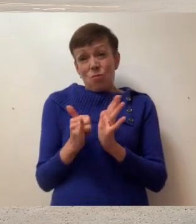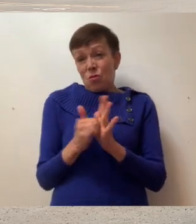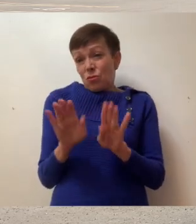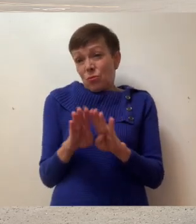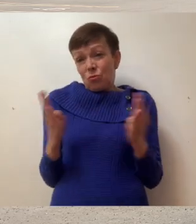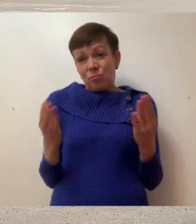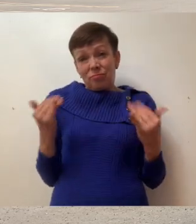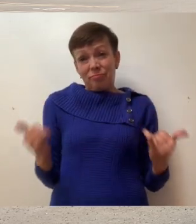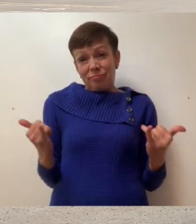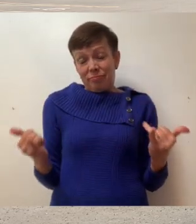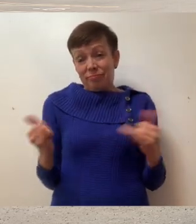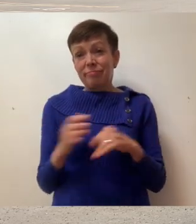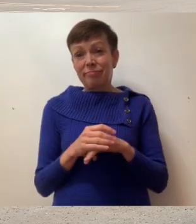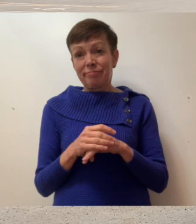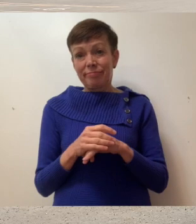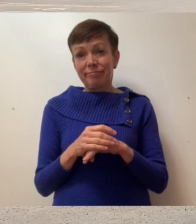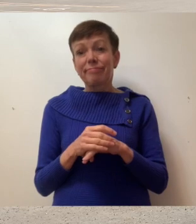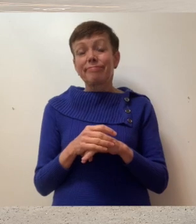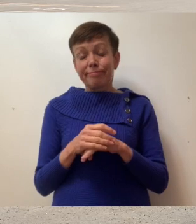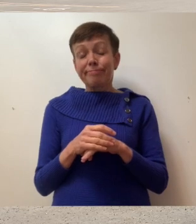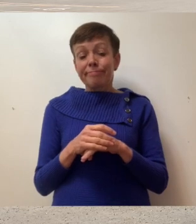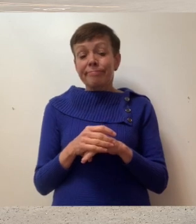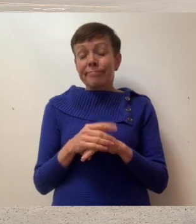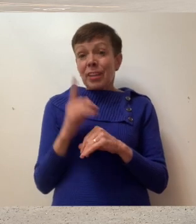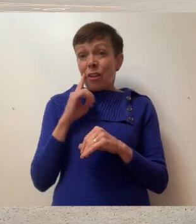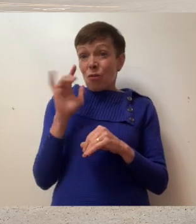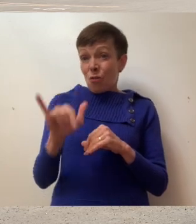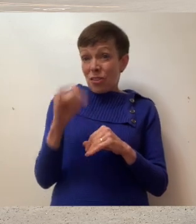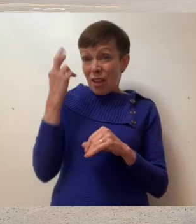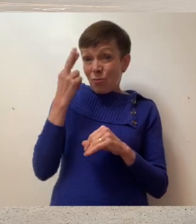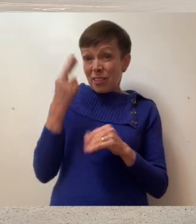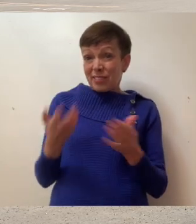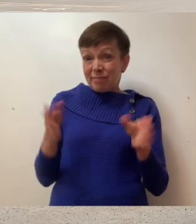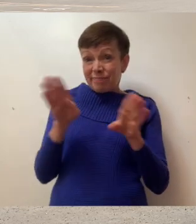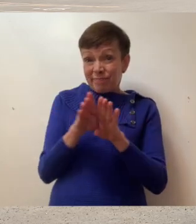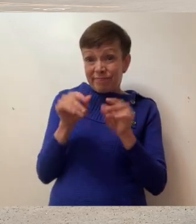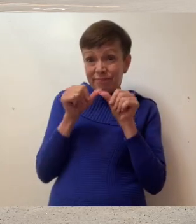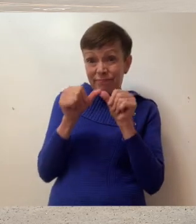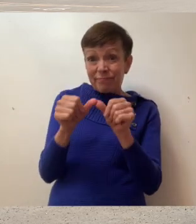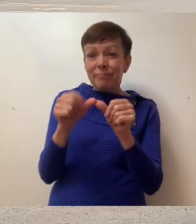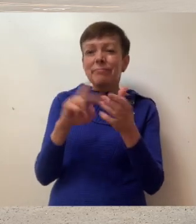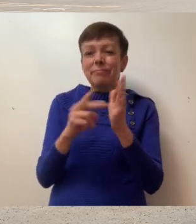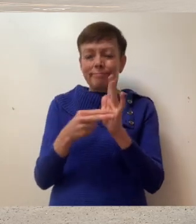For this reason, there are impacts to Day Camps and summer camp programming, as well